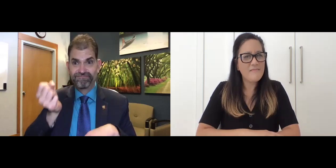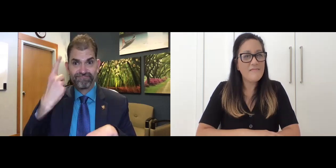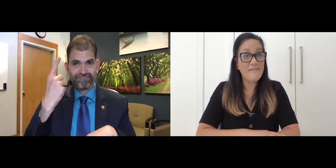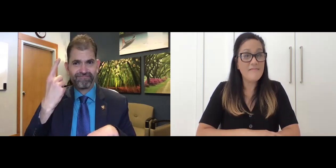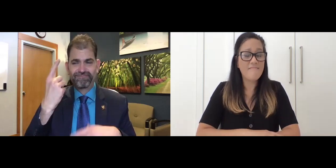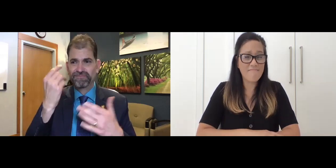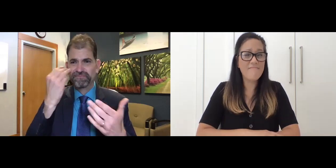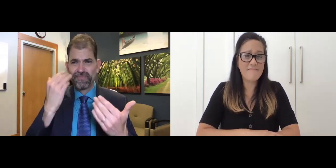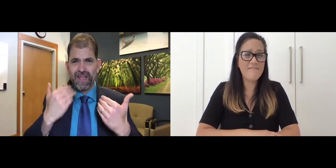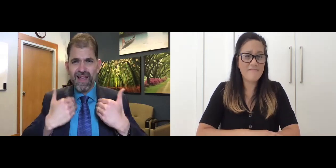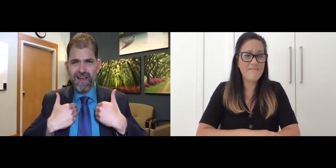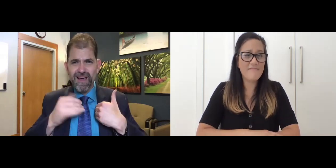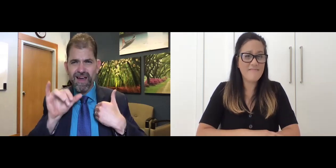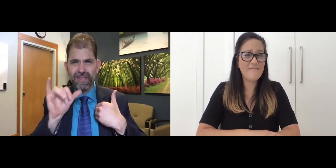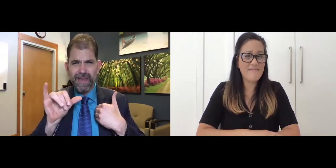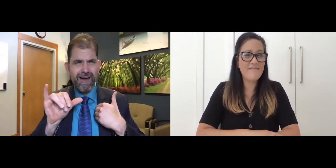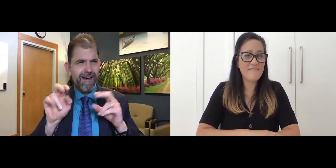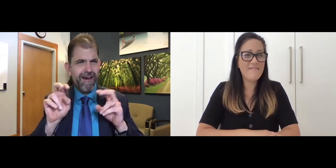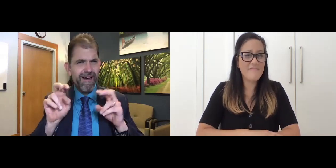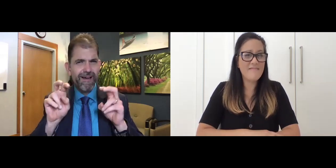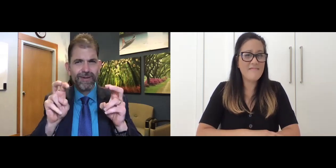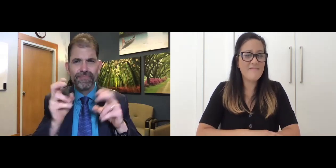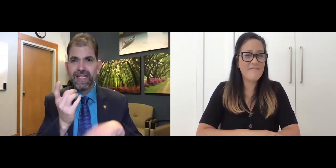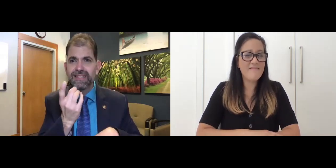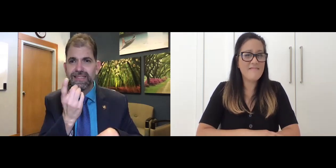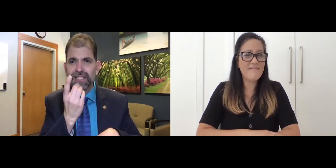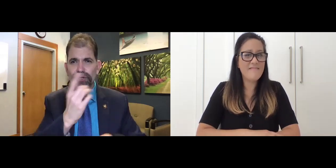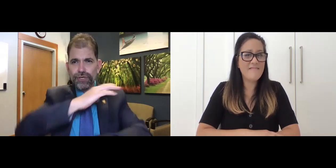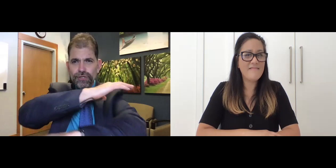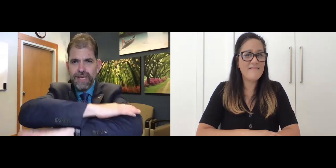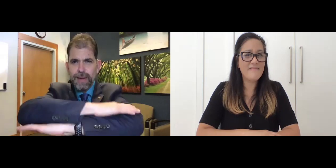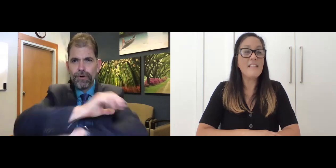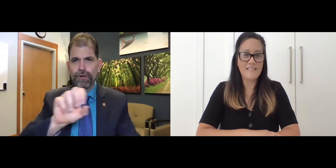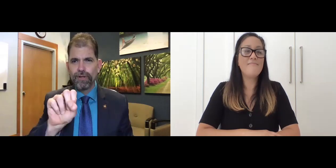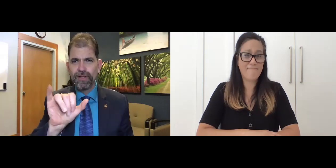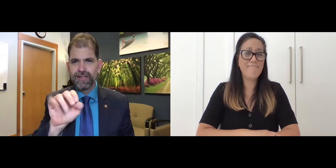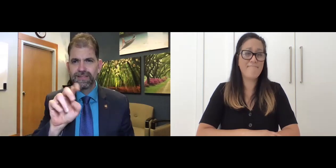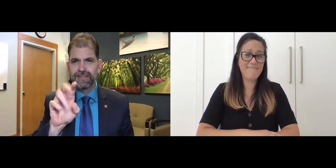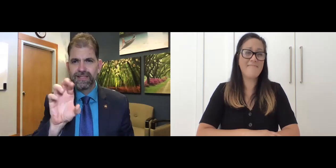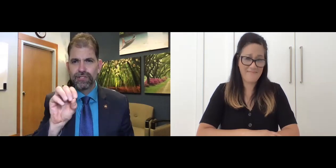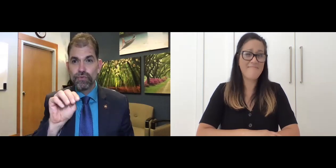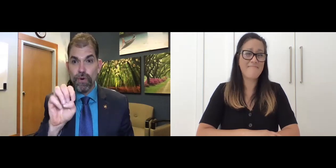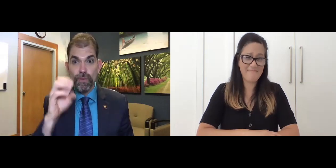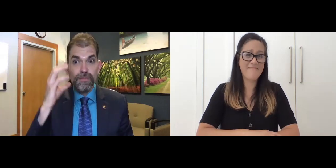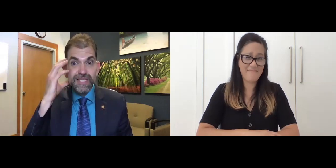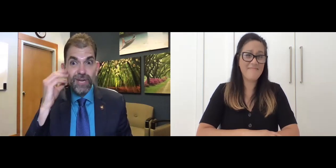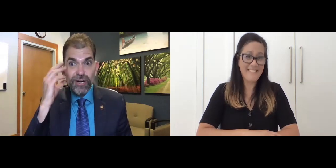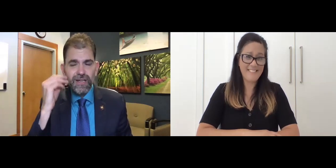fashion, so this person had a real lack of understanding about so many things, like what was being discussed at the dinner